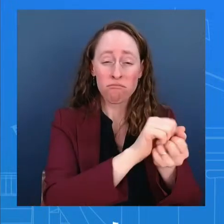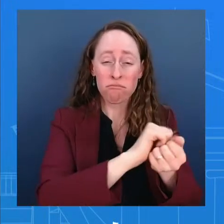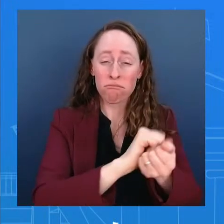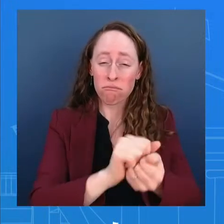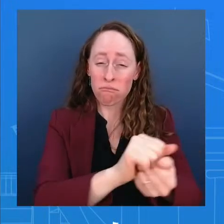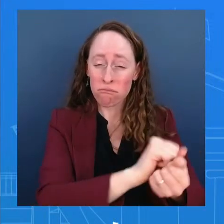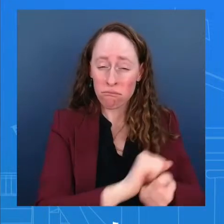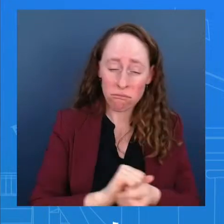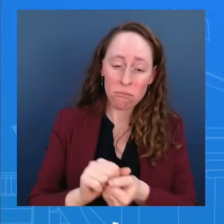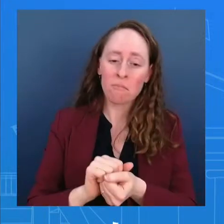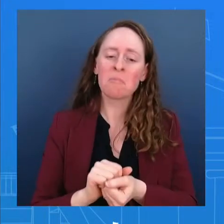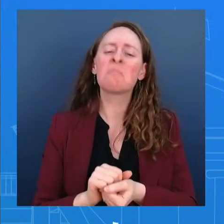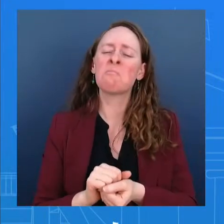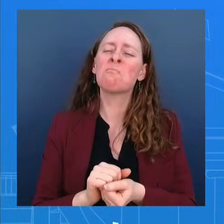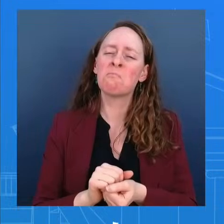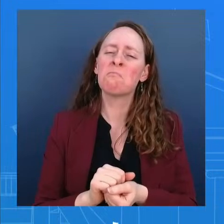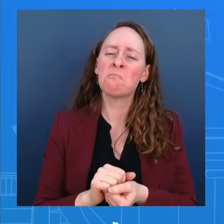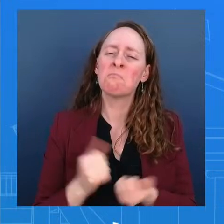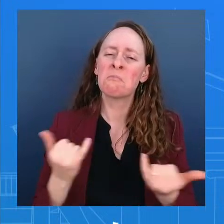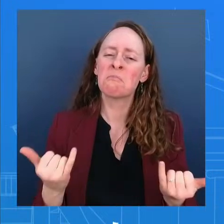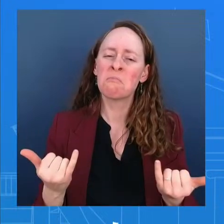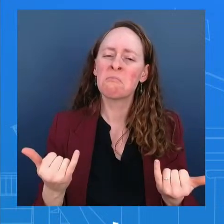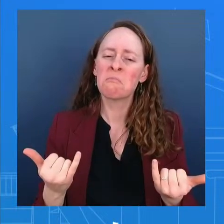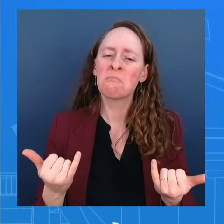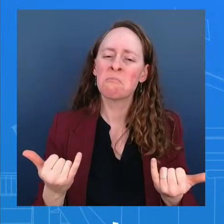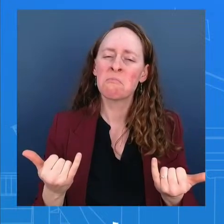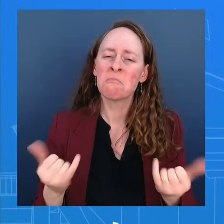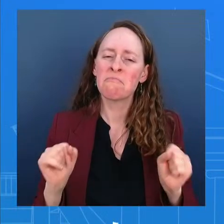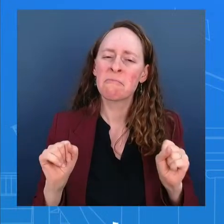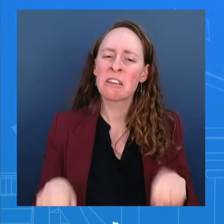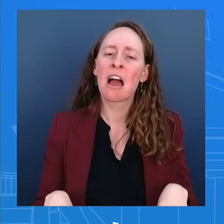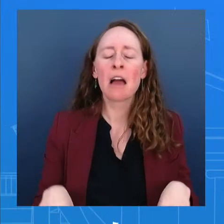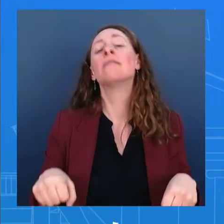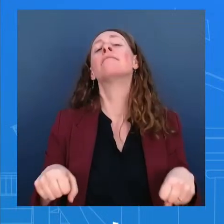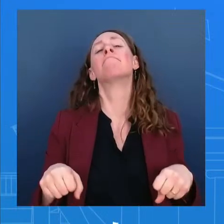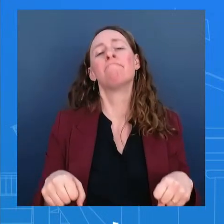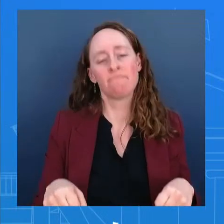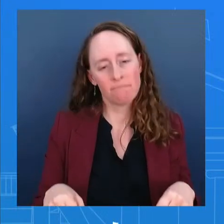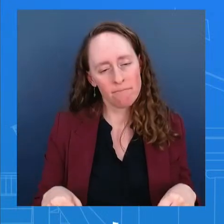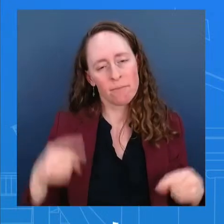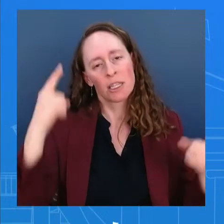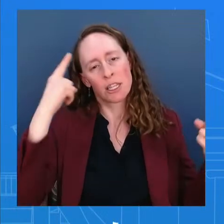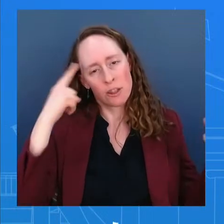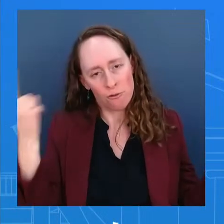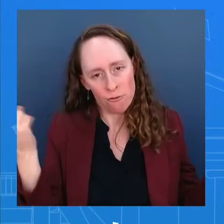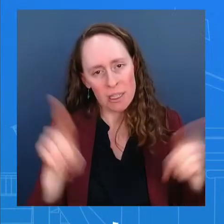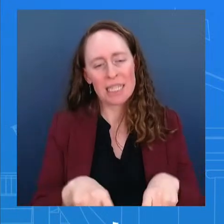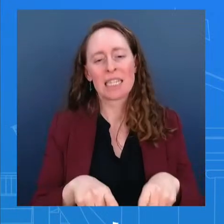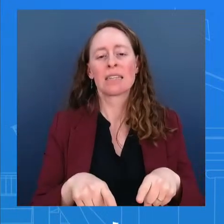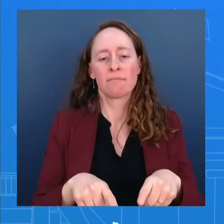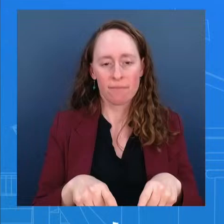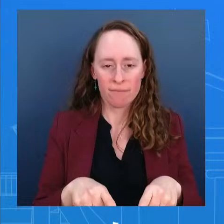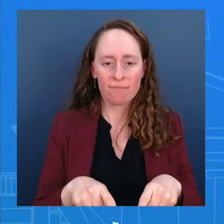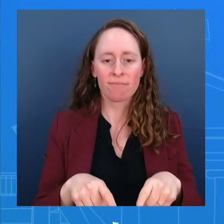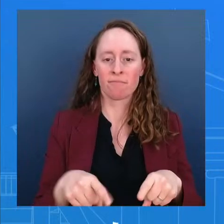where a deal could come together. And then, deadlines matter. And trying to drive to do this towards the end of the Biden administration